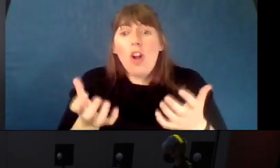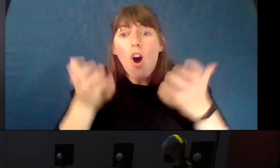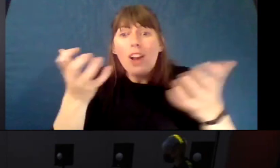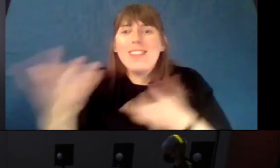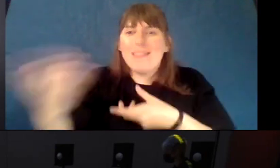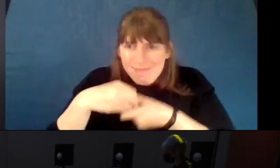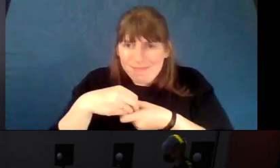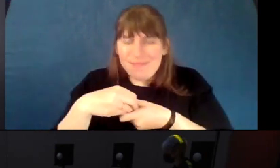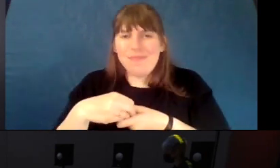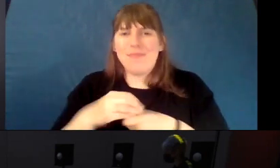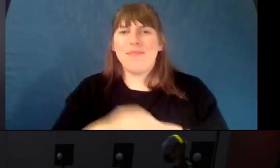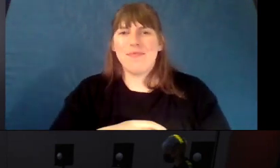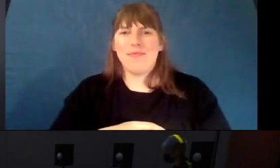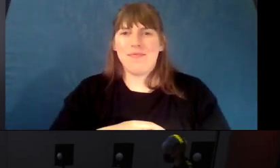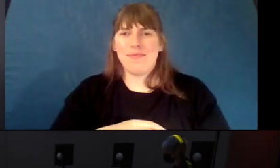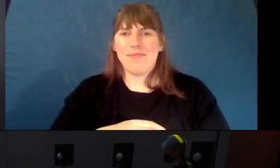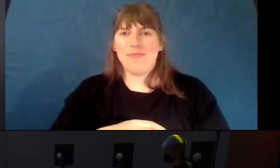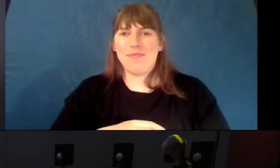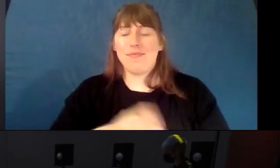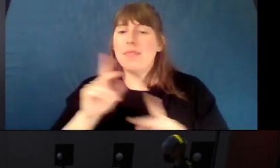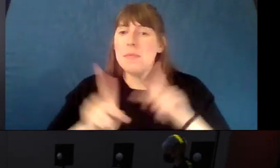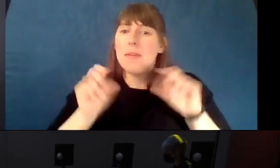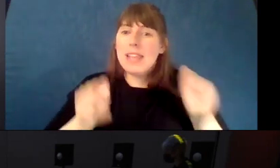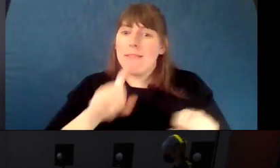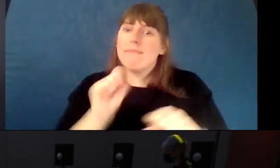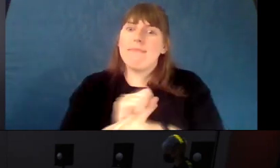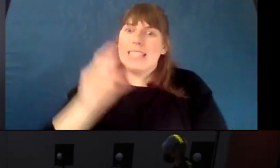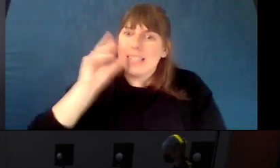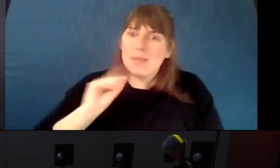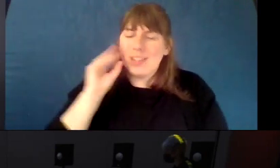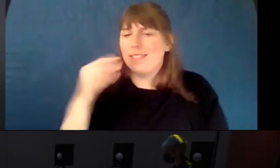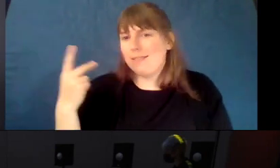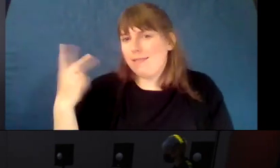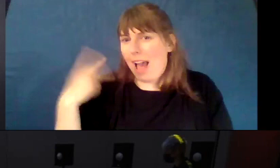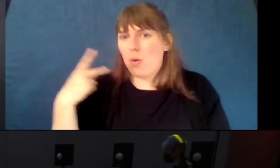and we want folks to be able to experience Kiran's and my narrative first, within the